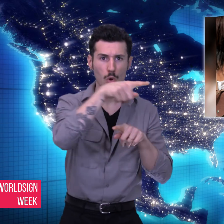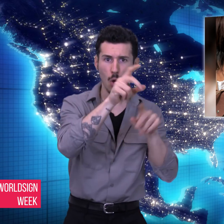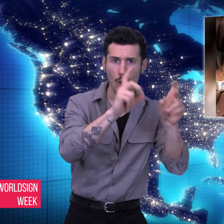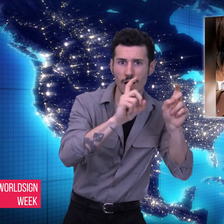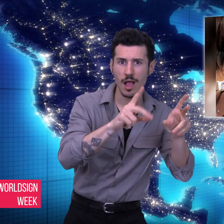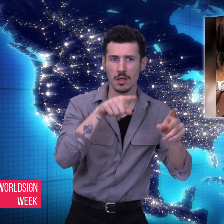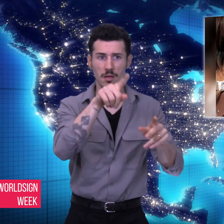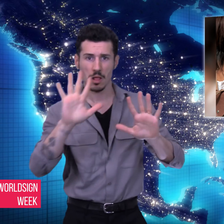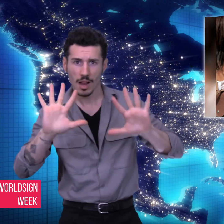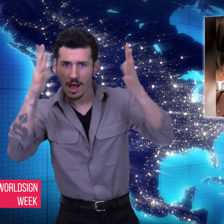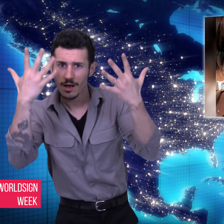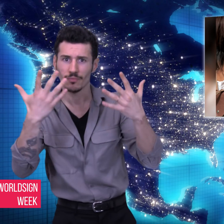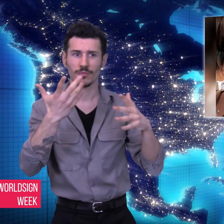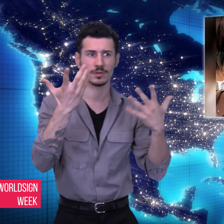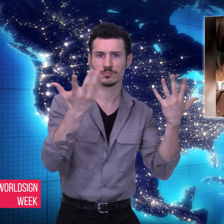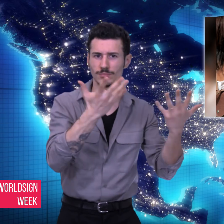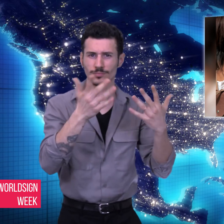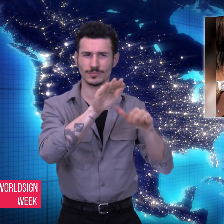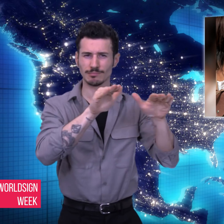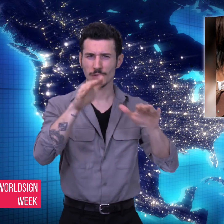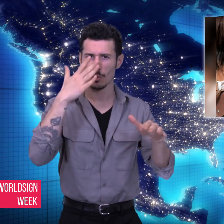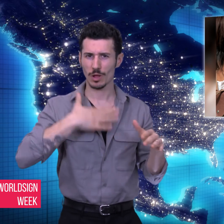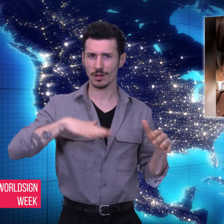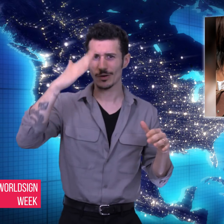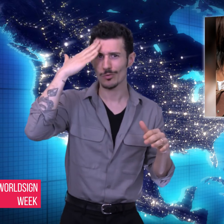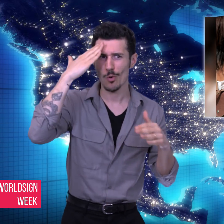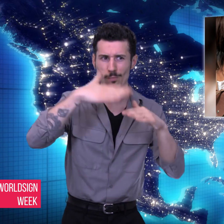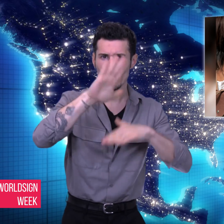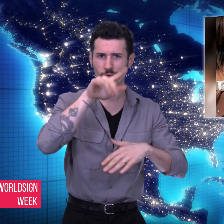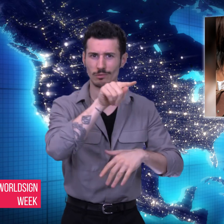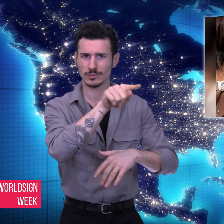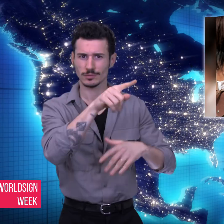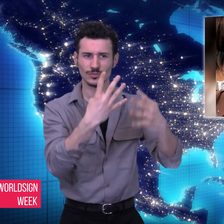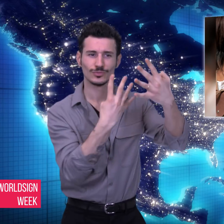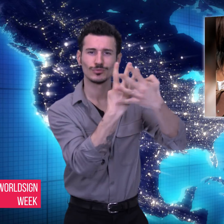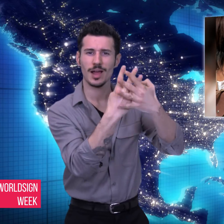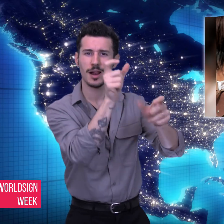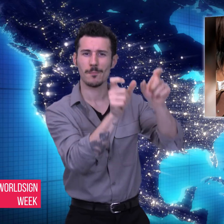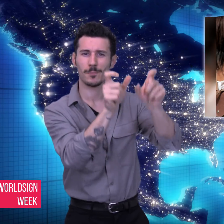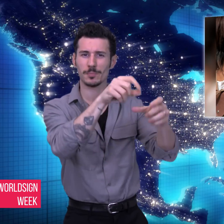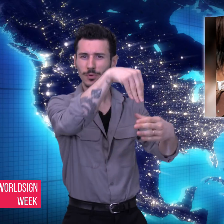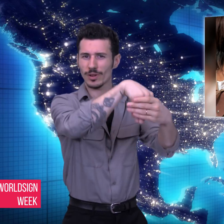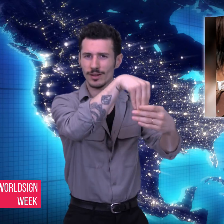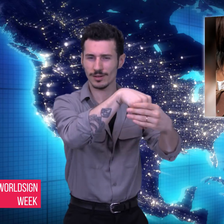outside of the jail and wanted to know